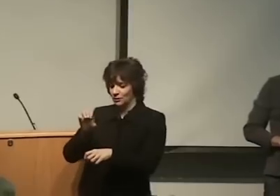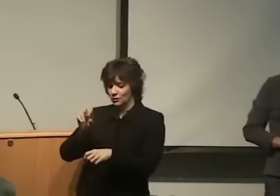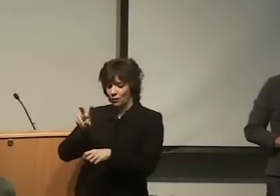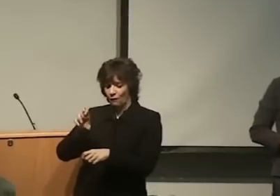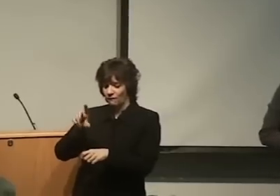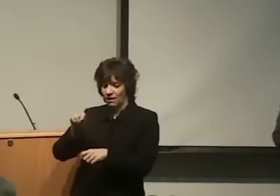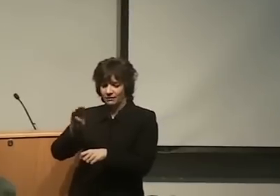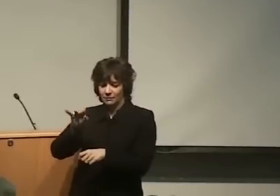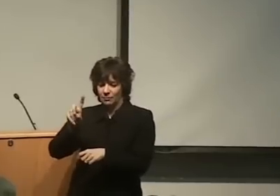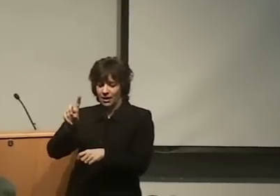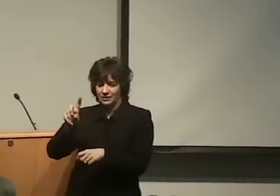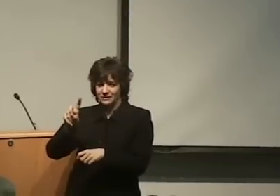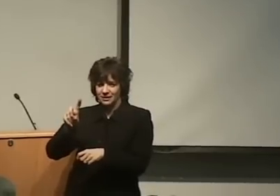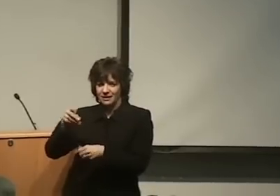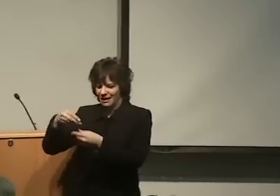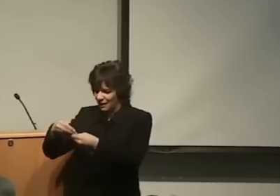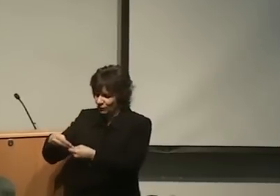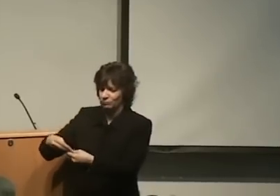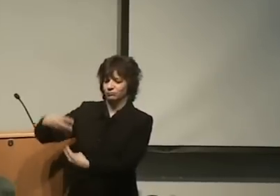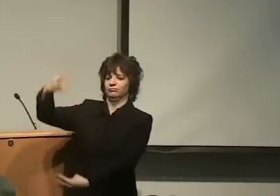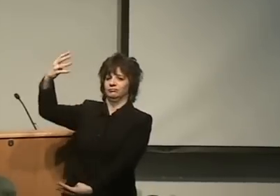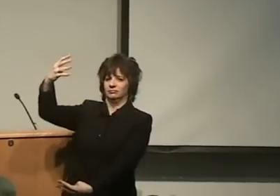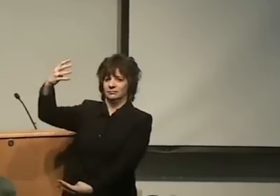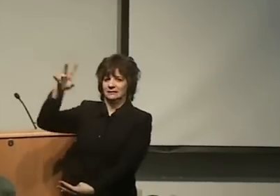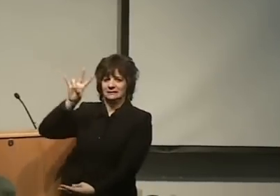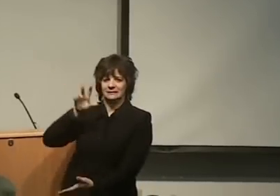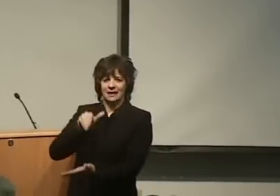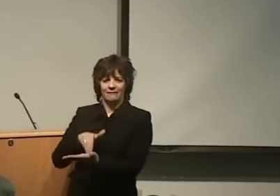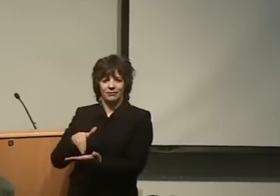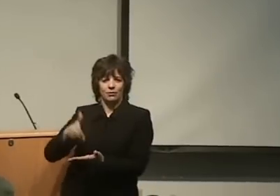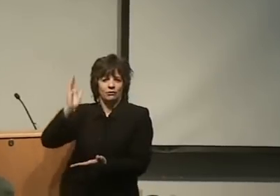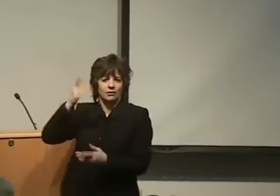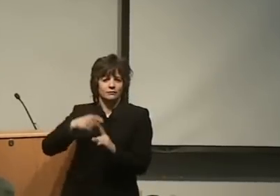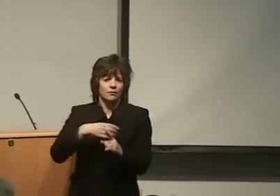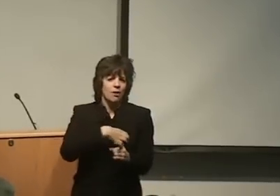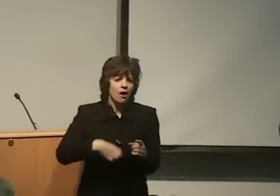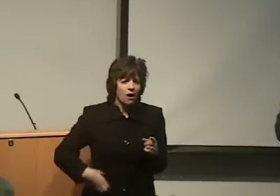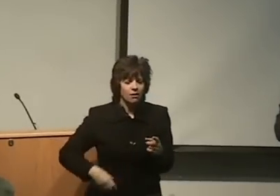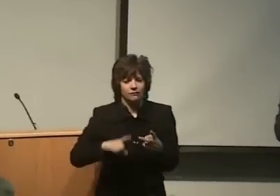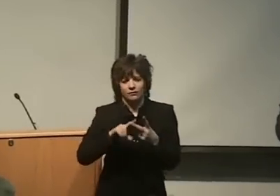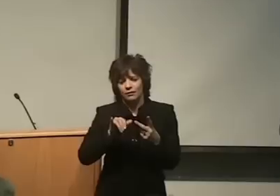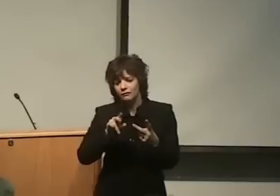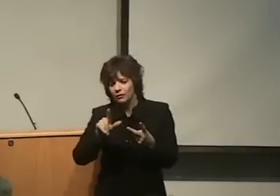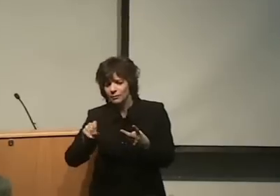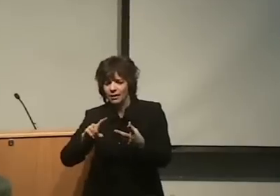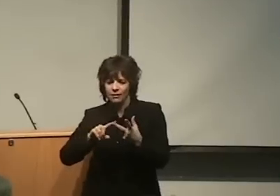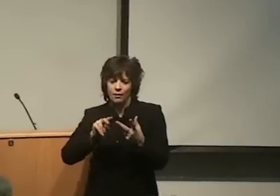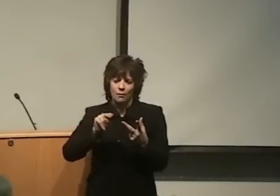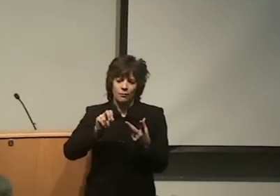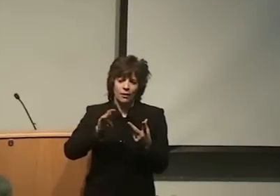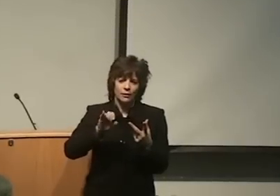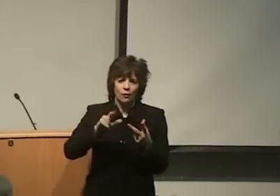Seven million hits. Lectures from Harvard, lectures from Yale, lectures by Nobel Prize winners, videos.